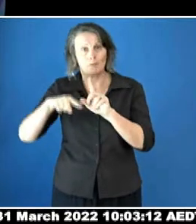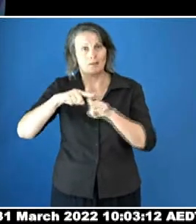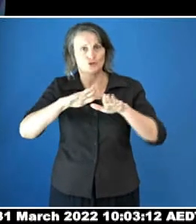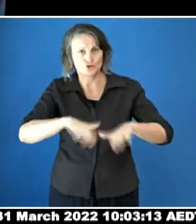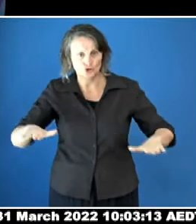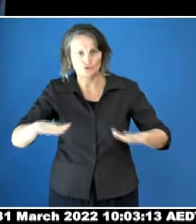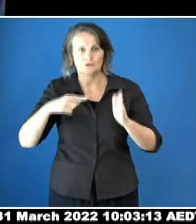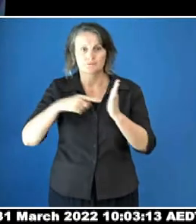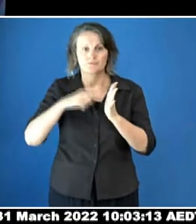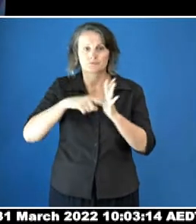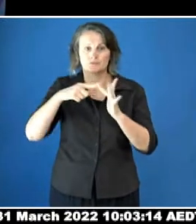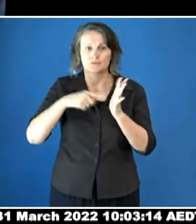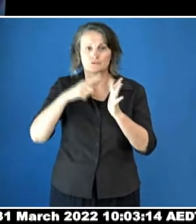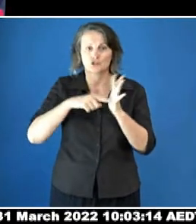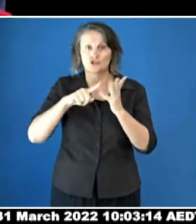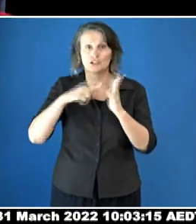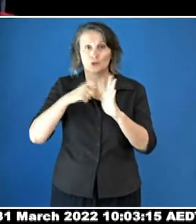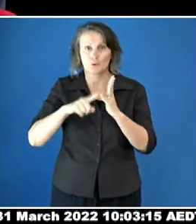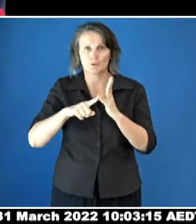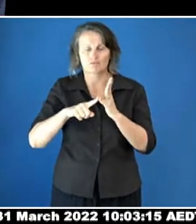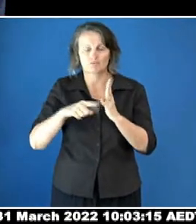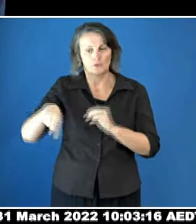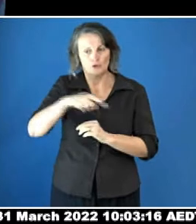Thank you, Chair. CHAIR: Thank you very much, Commissioner Mason.